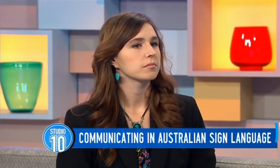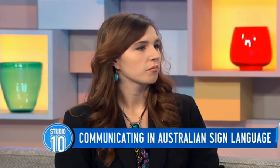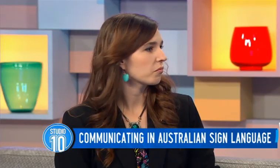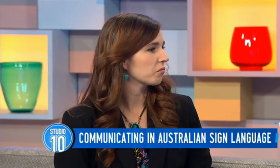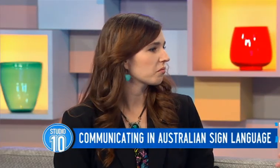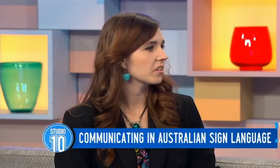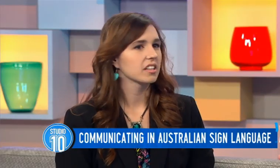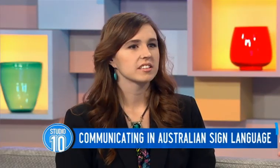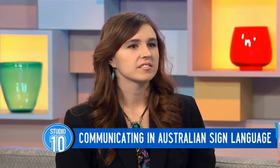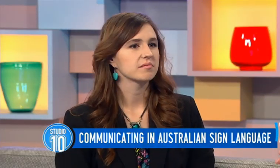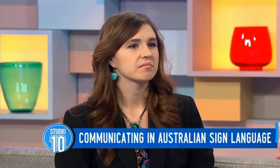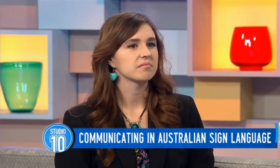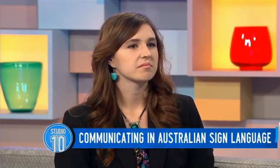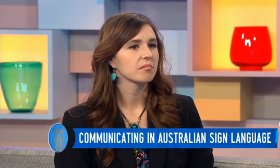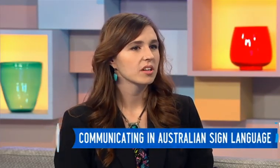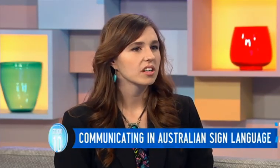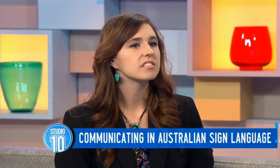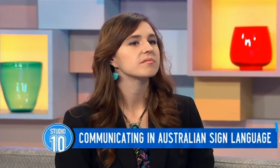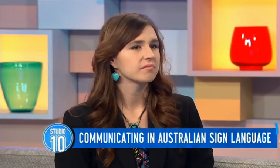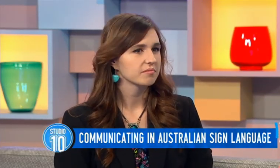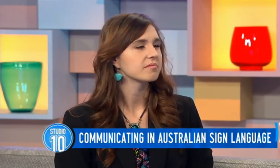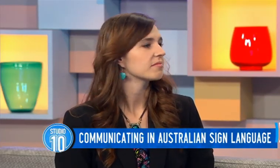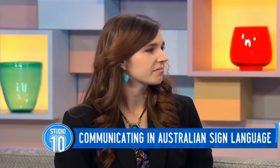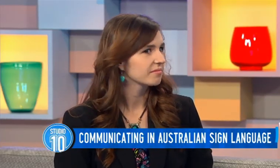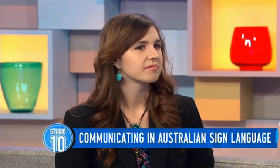to enhance your hearing or is that even an option for you or would you feel like